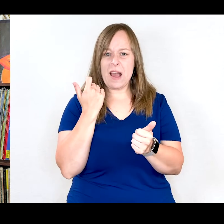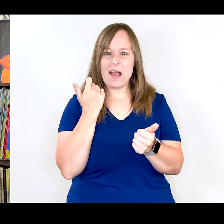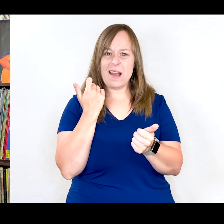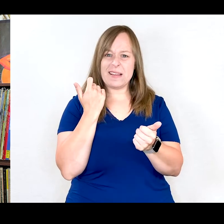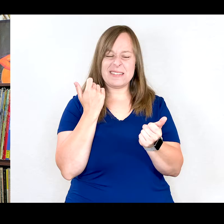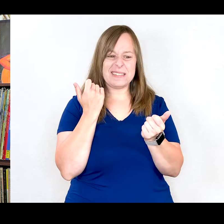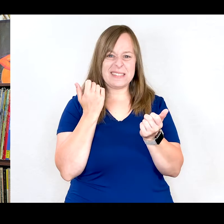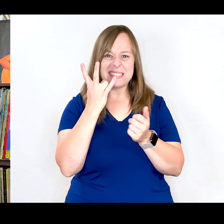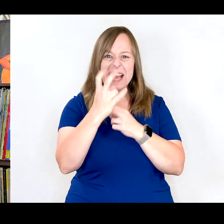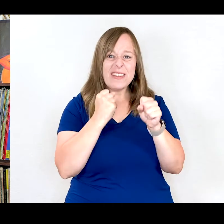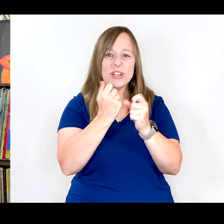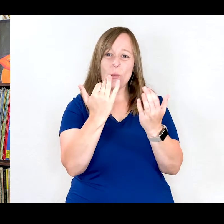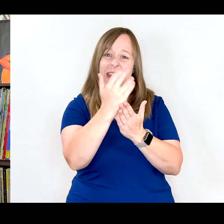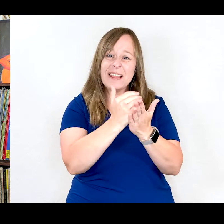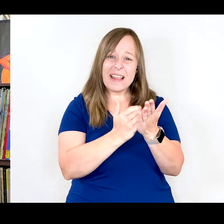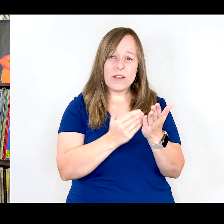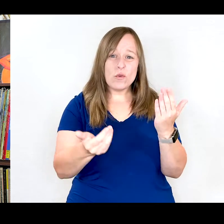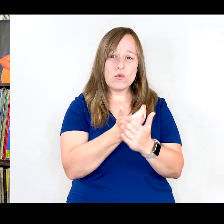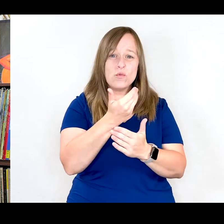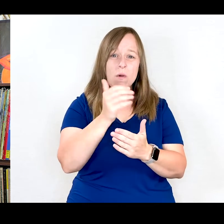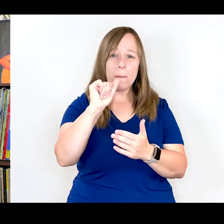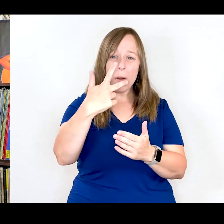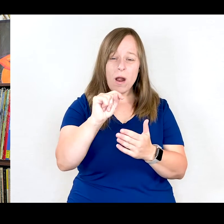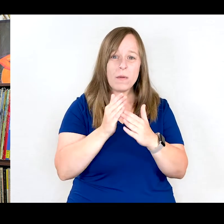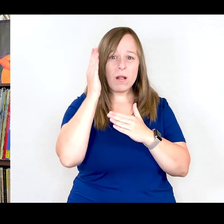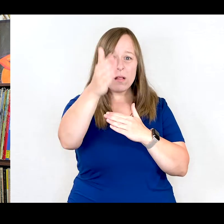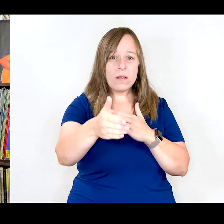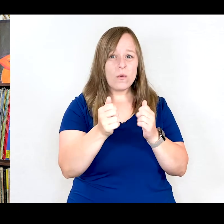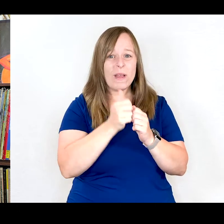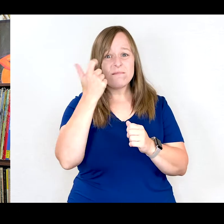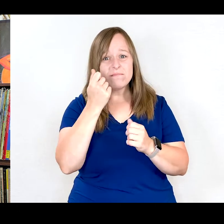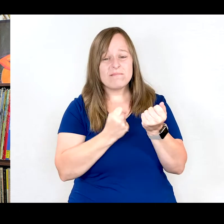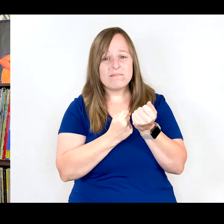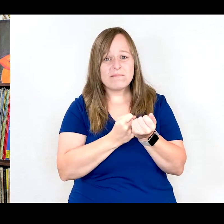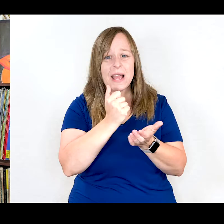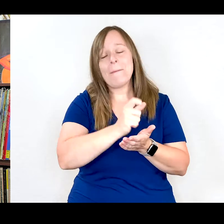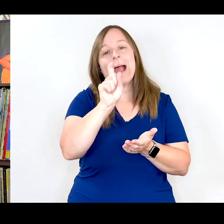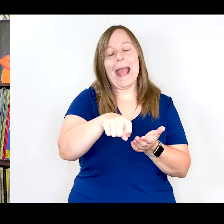also because there's as much as a seven year waiting list to get another apartment with a subsidy.